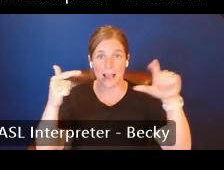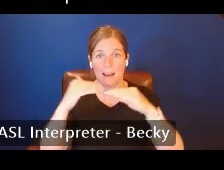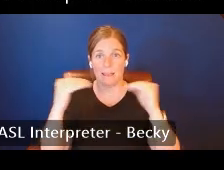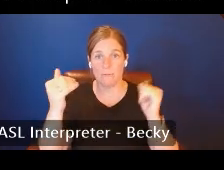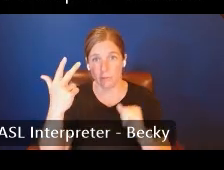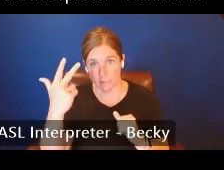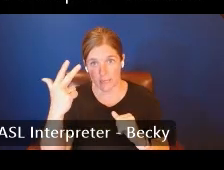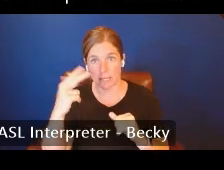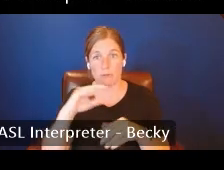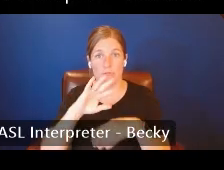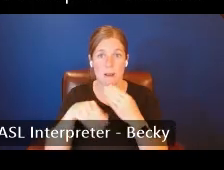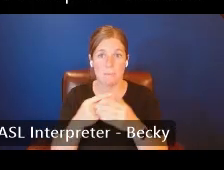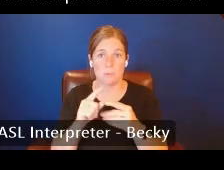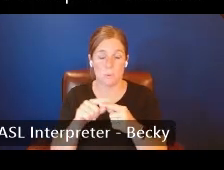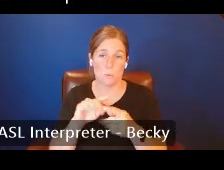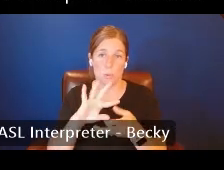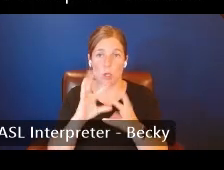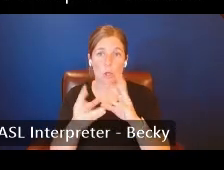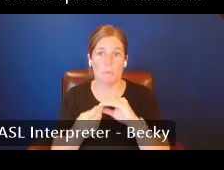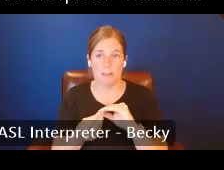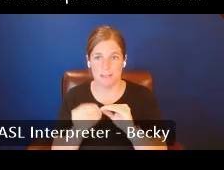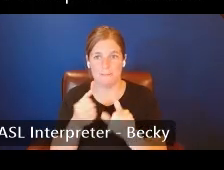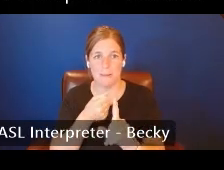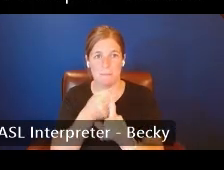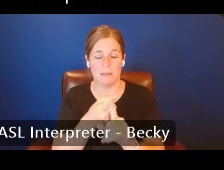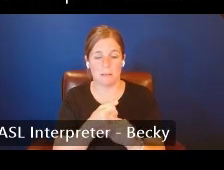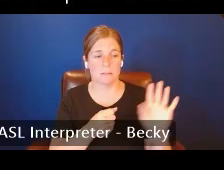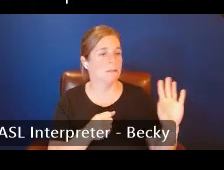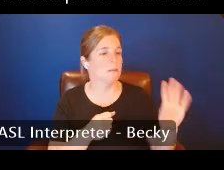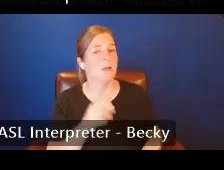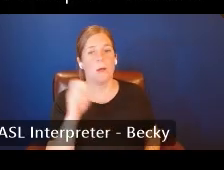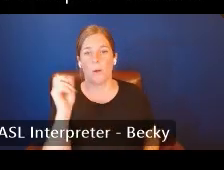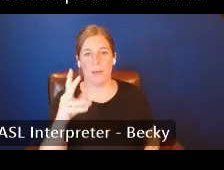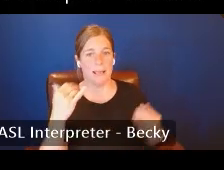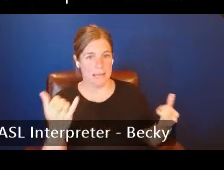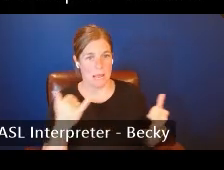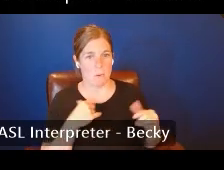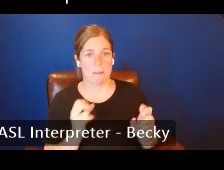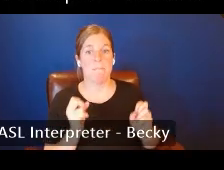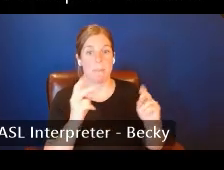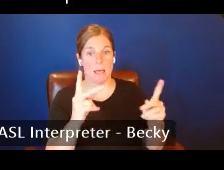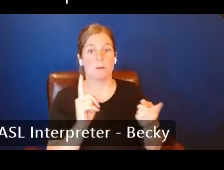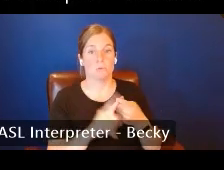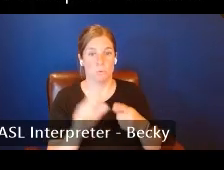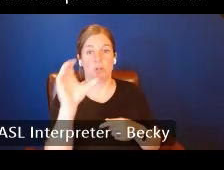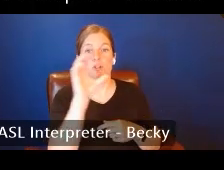Search results, heading level. Census tract summary, heading. OK, so back in the search results.